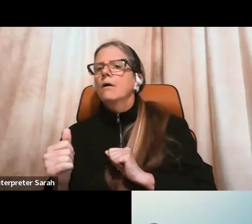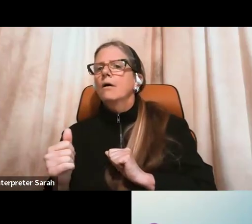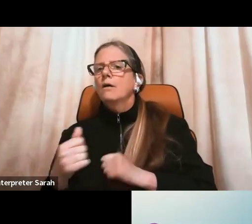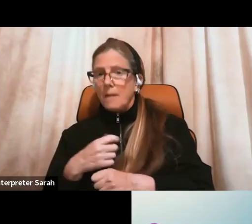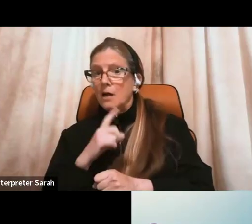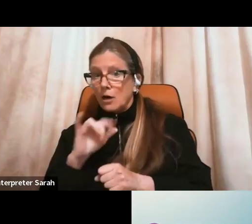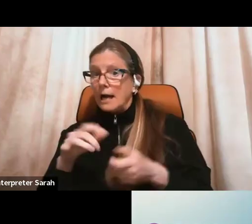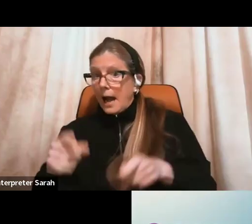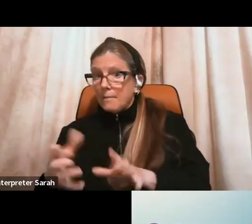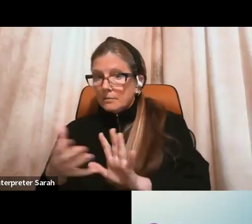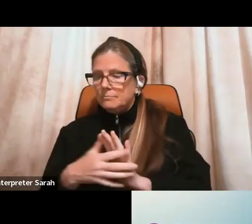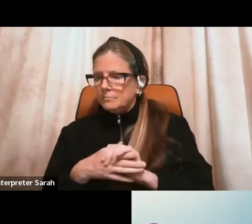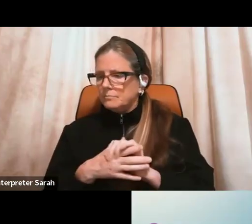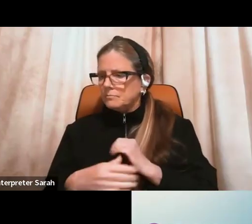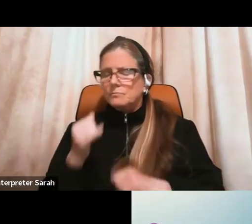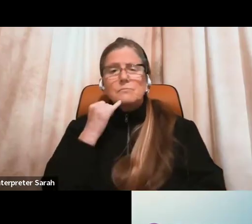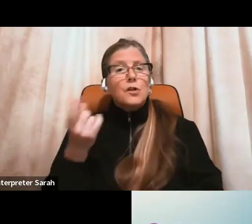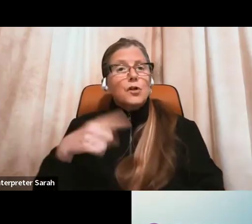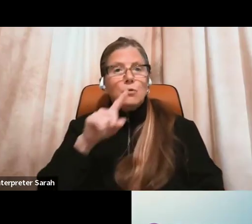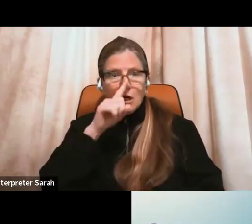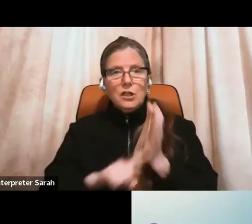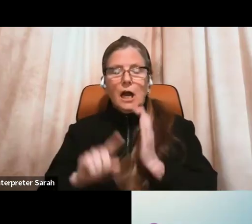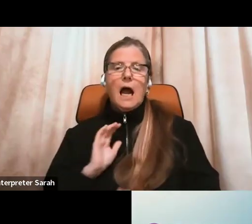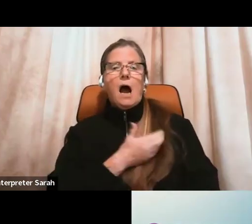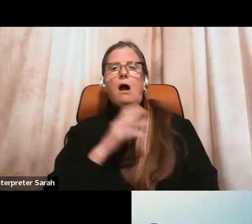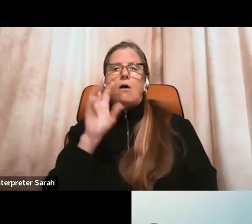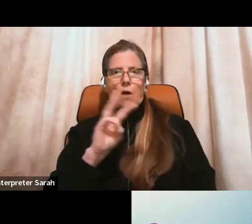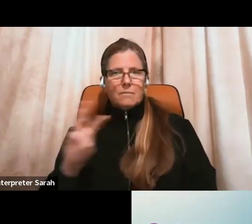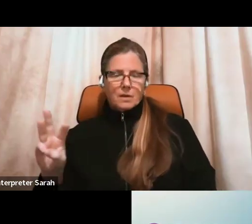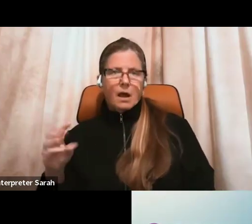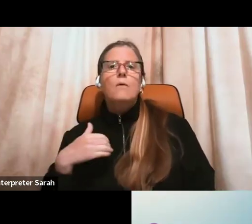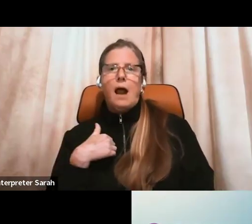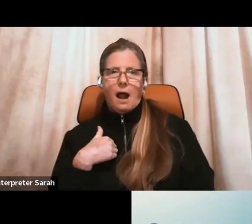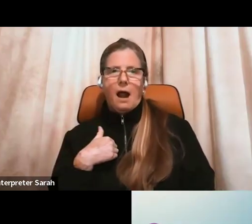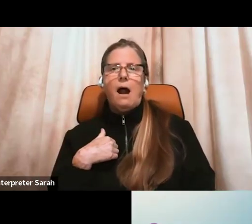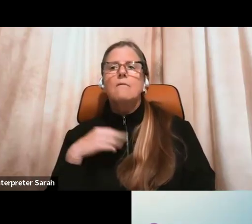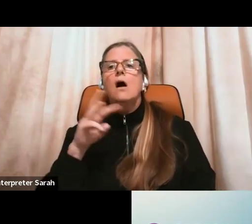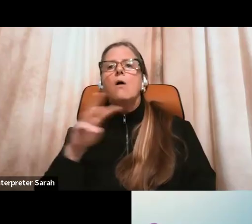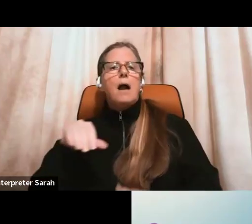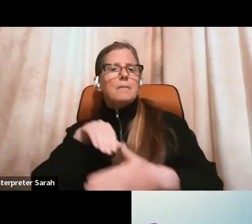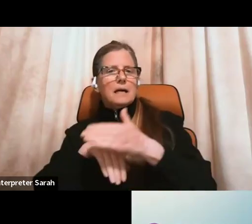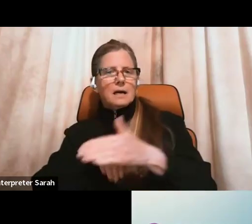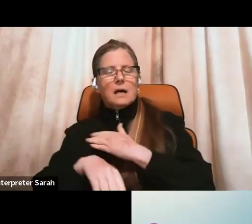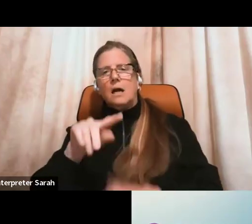happening. If you folks go to our website, we have a web accessibility toolkit for anybody